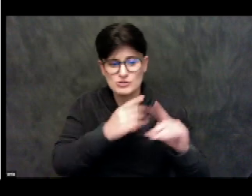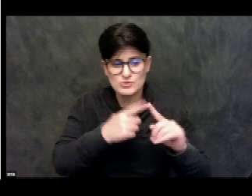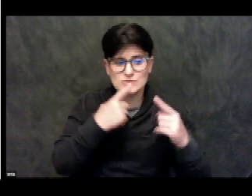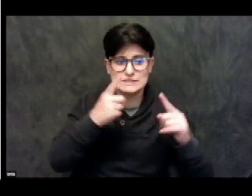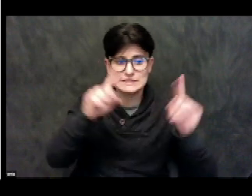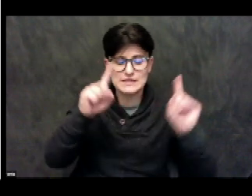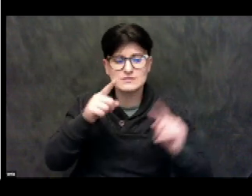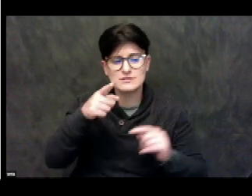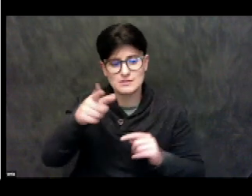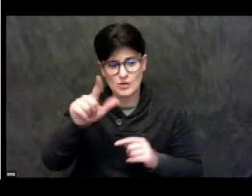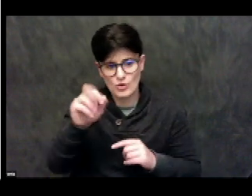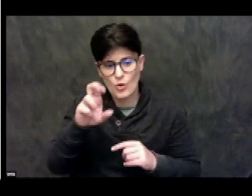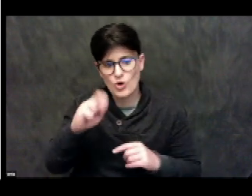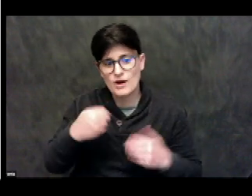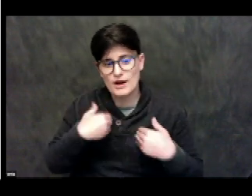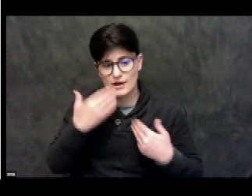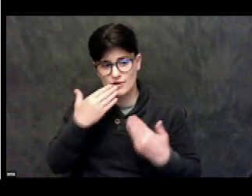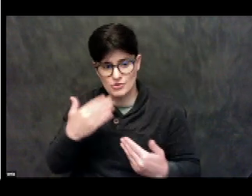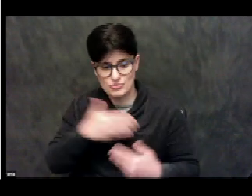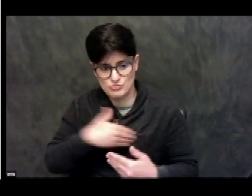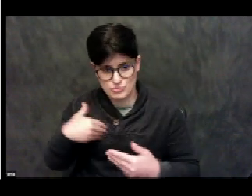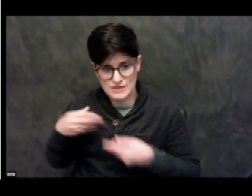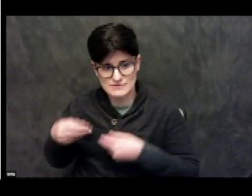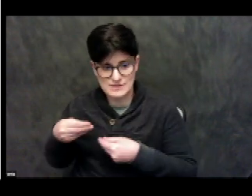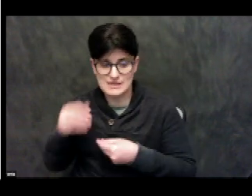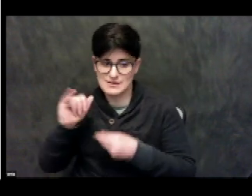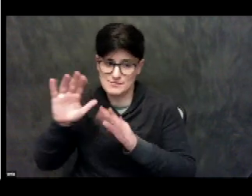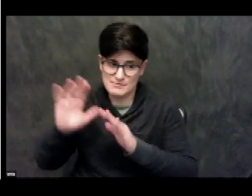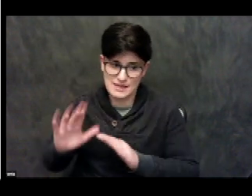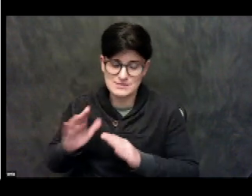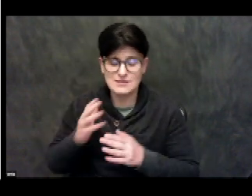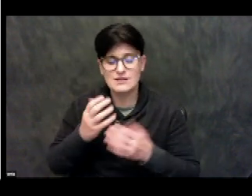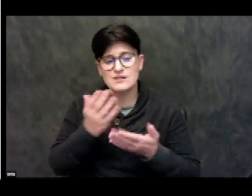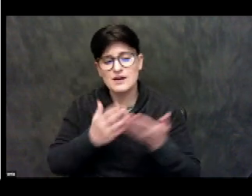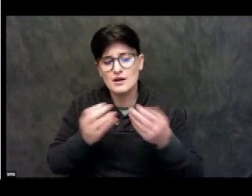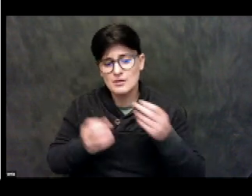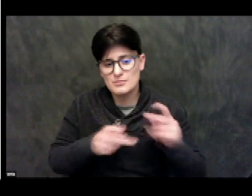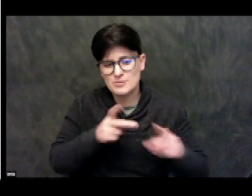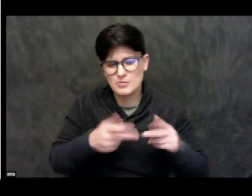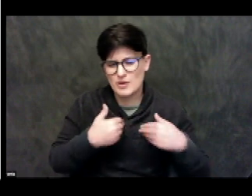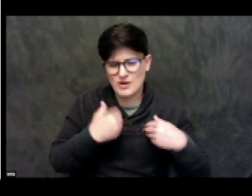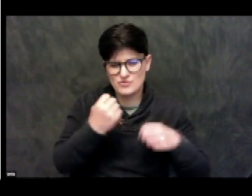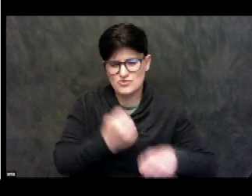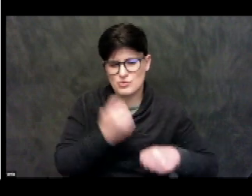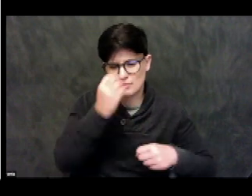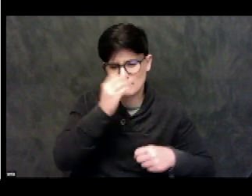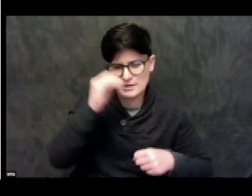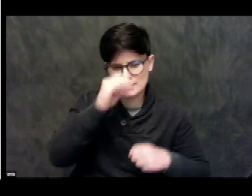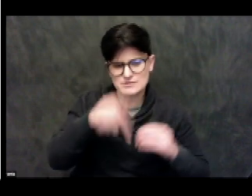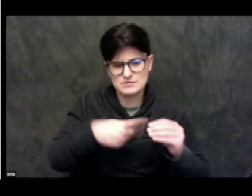Some people have really strong opinions on whether they want to breast or bottle feed, supporting that positioning and